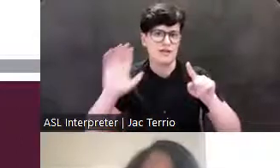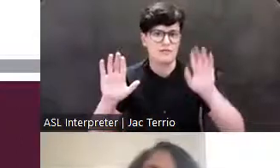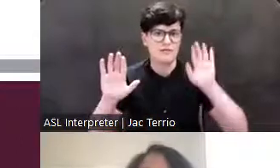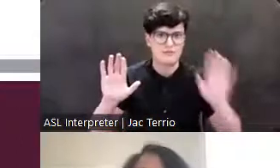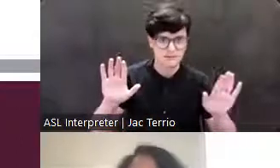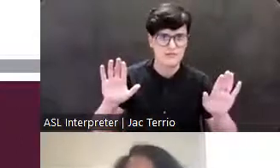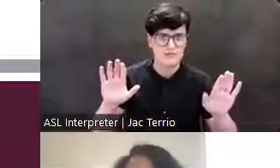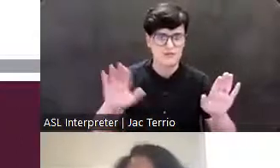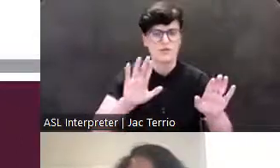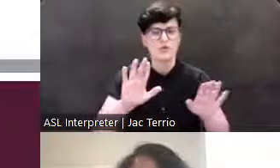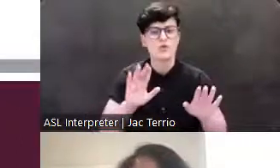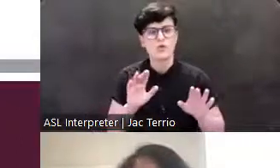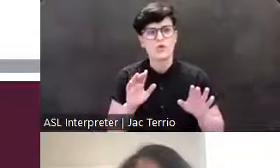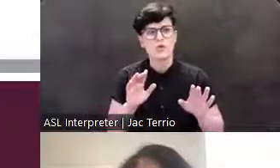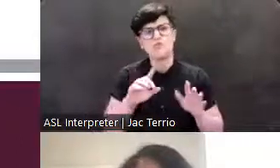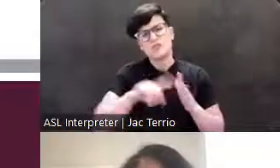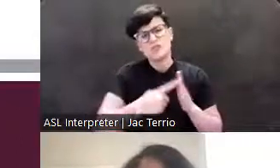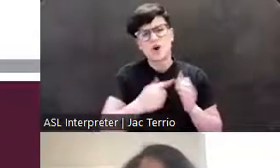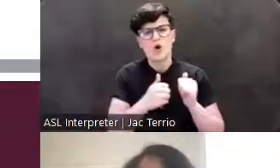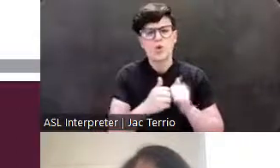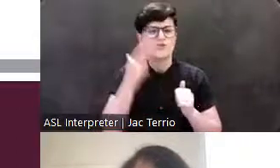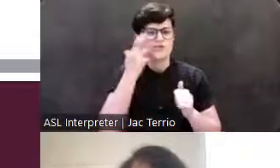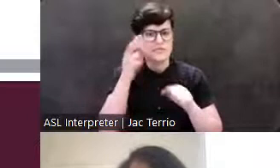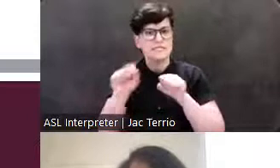Let's start with reasonable accommodations.